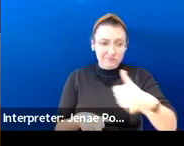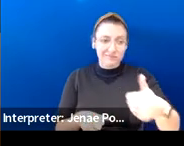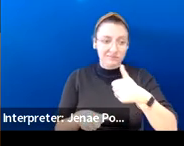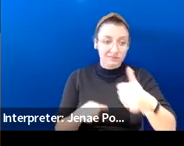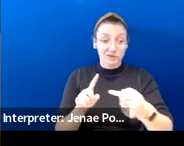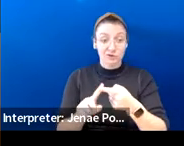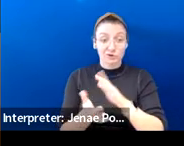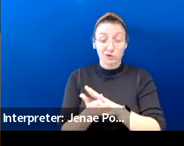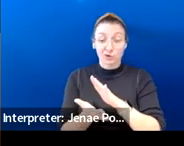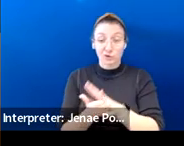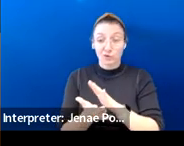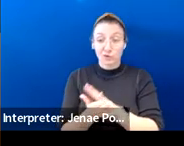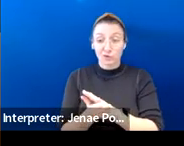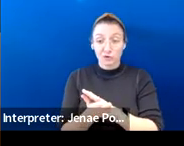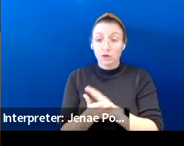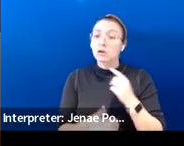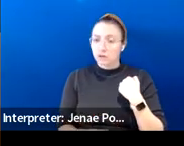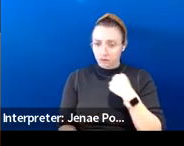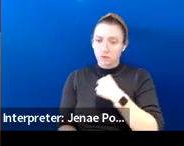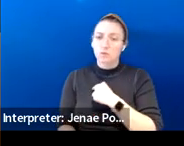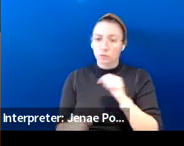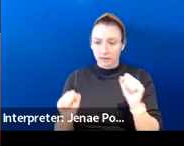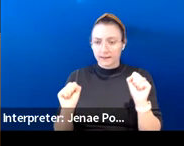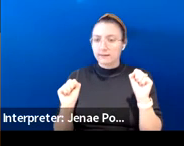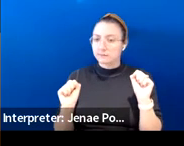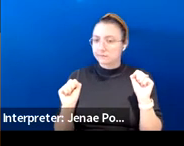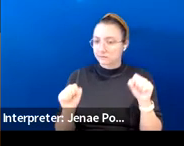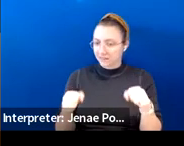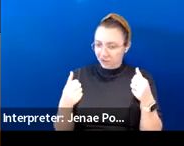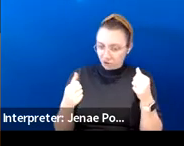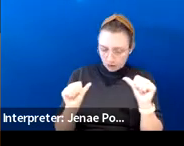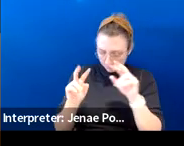So these are things that we can try to look into and see what we can do.